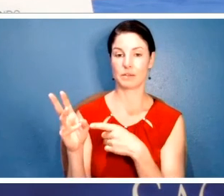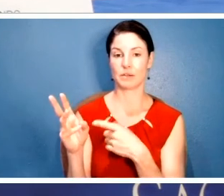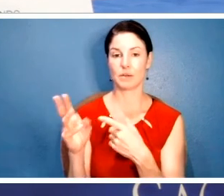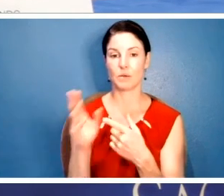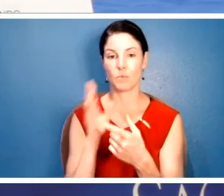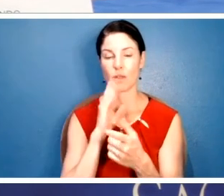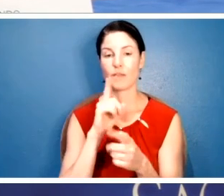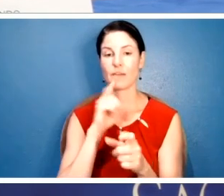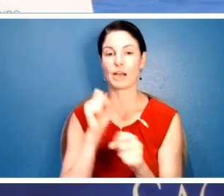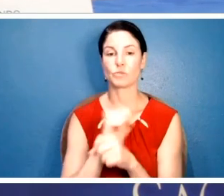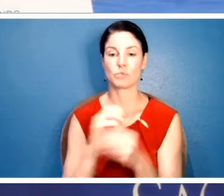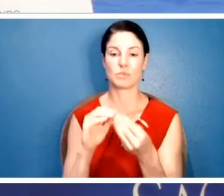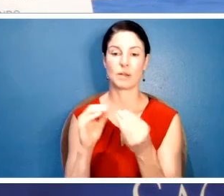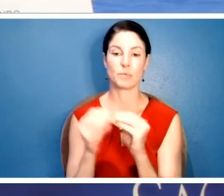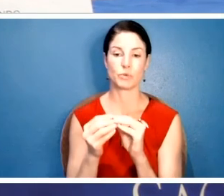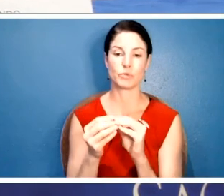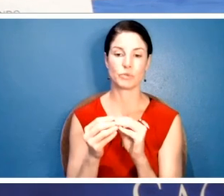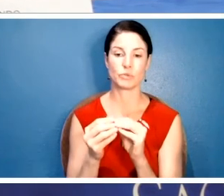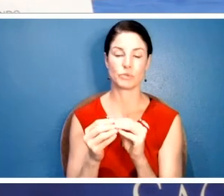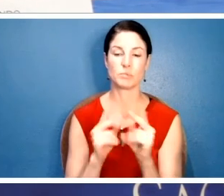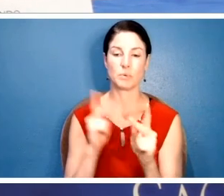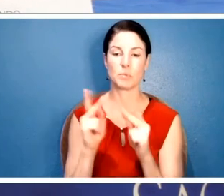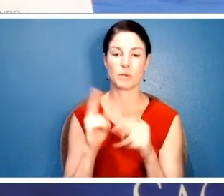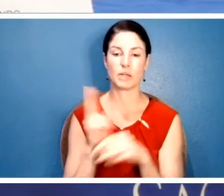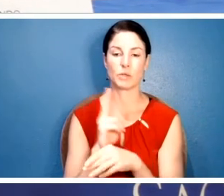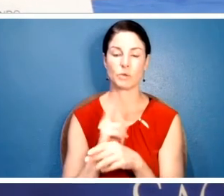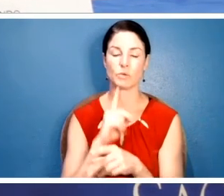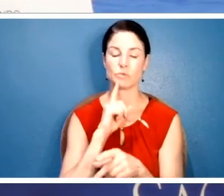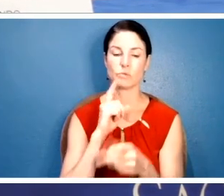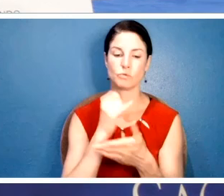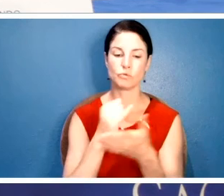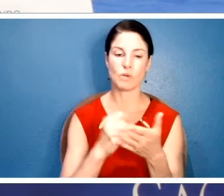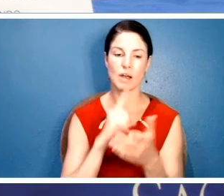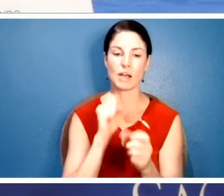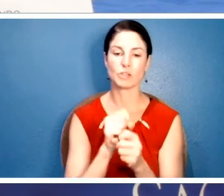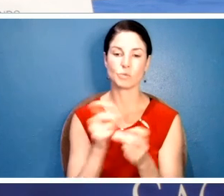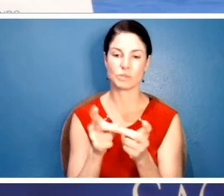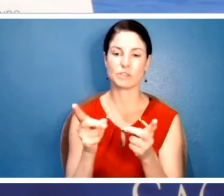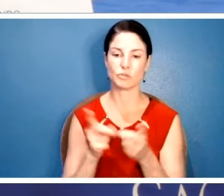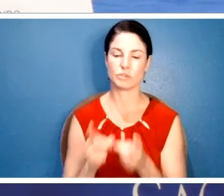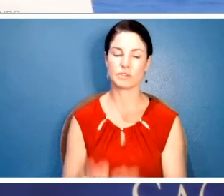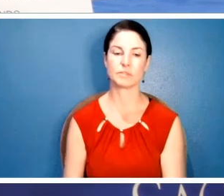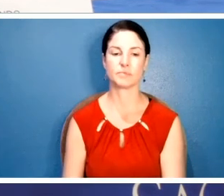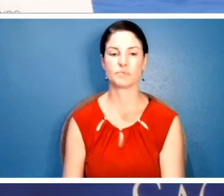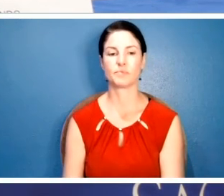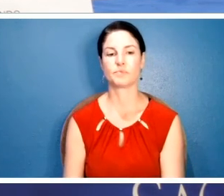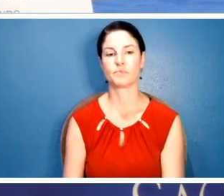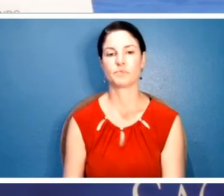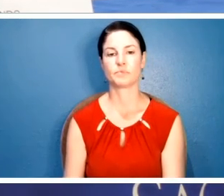actual numbers that people can use to draw actual districts. and submit them.